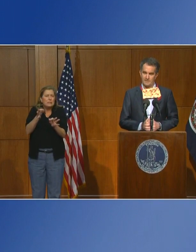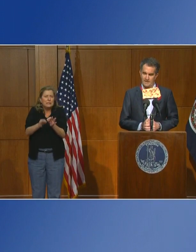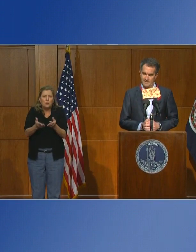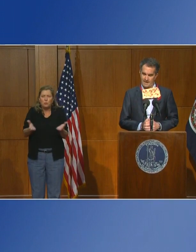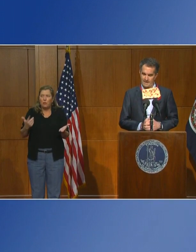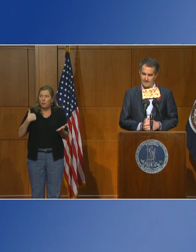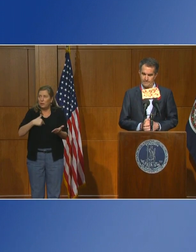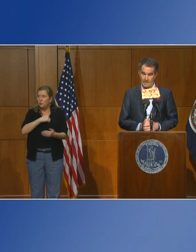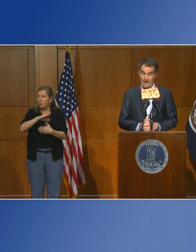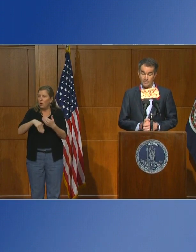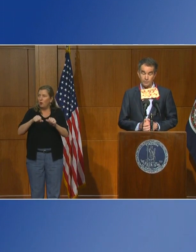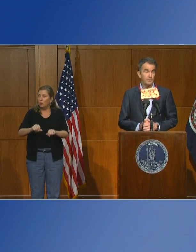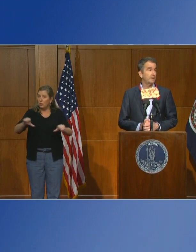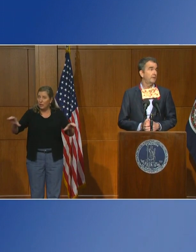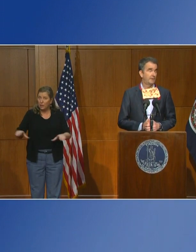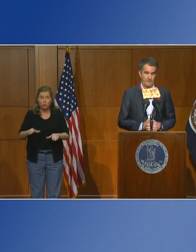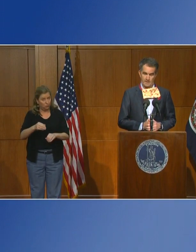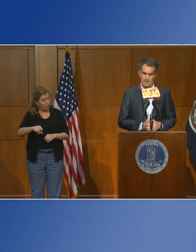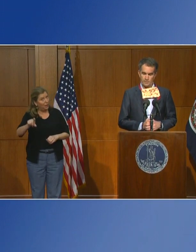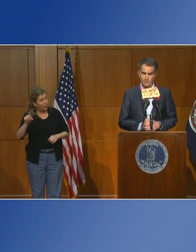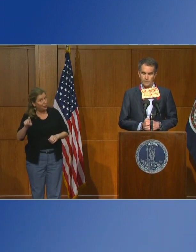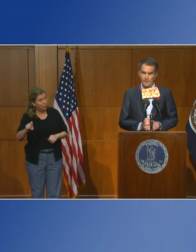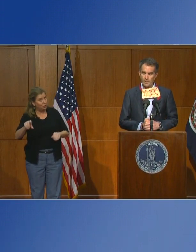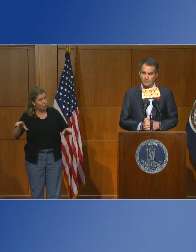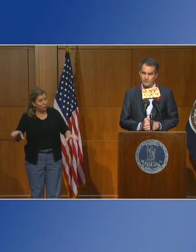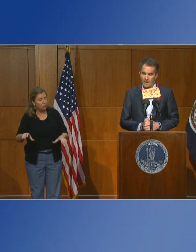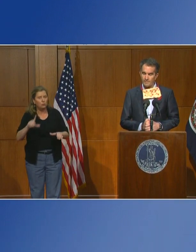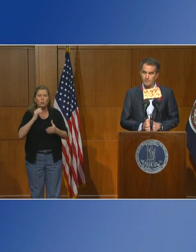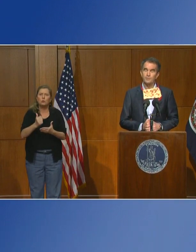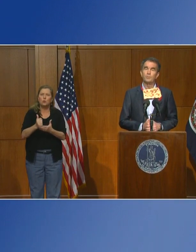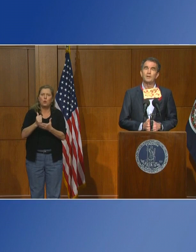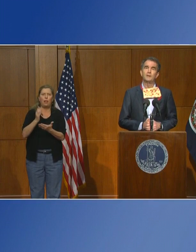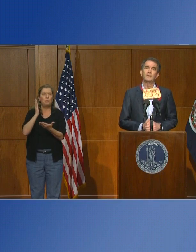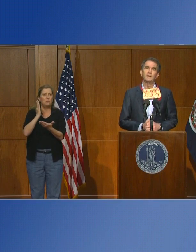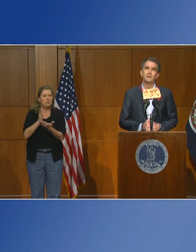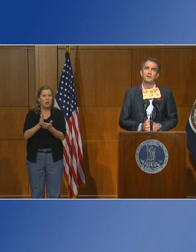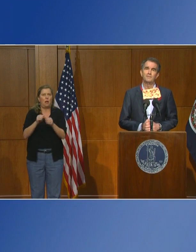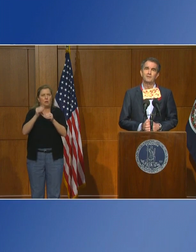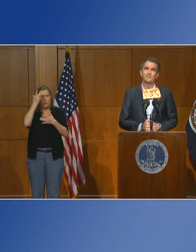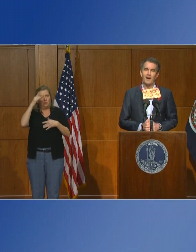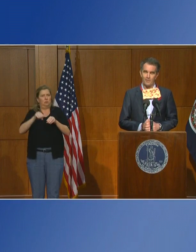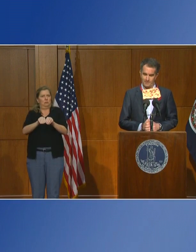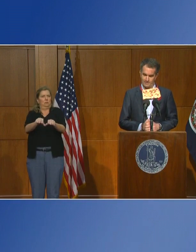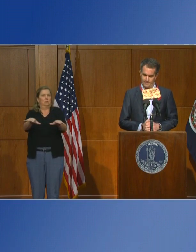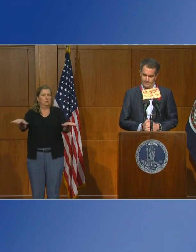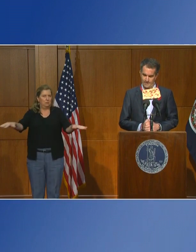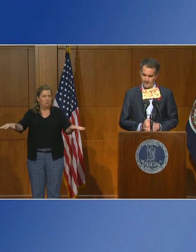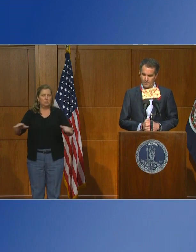ARE SIMPLE STEPS THAT ALL OF US